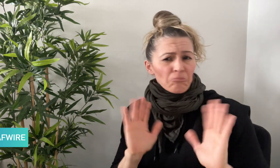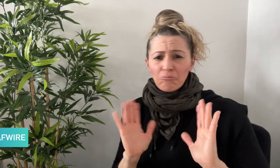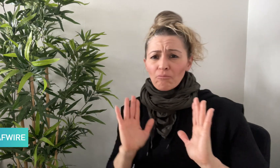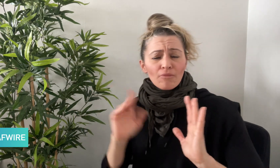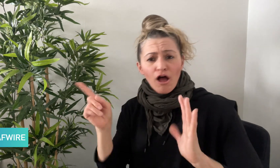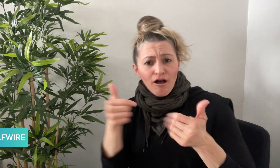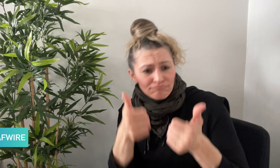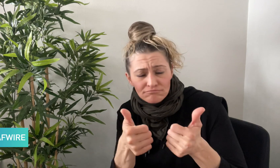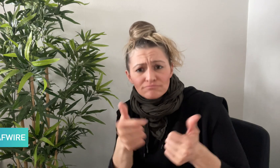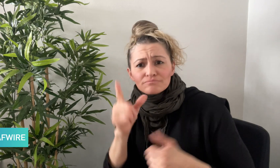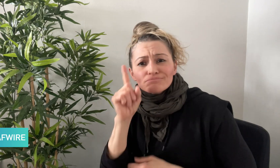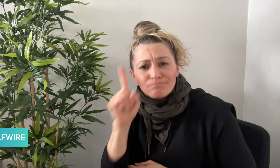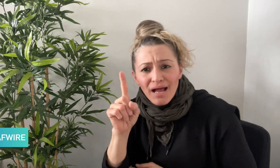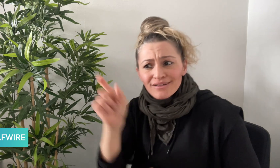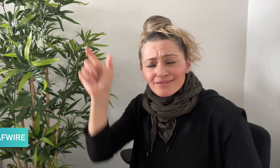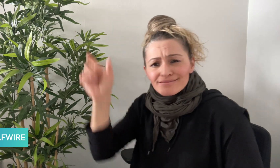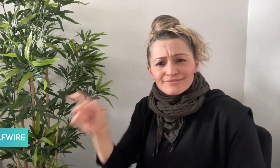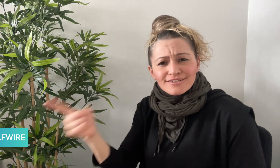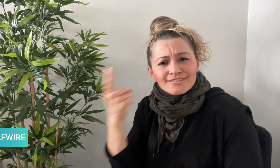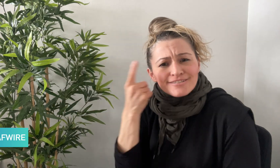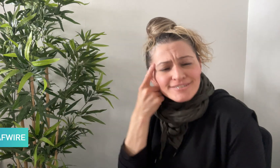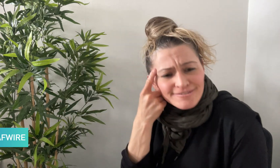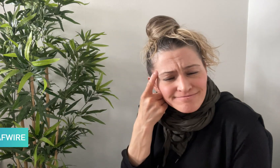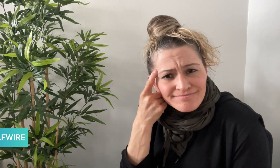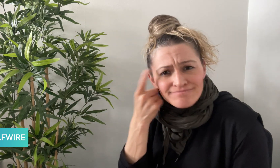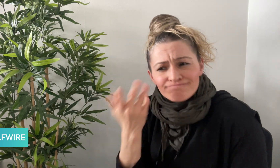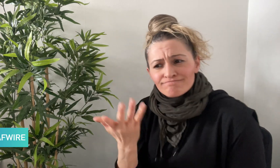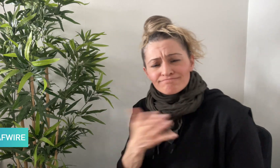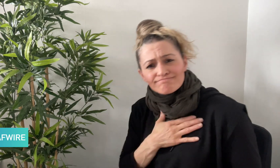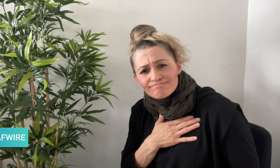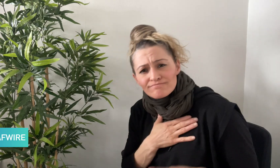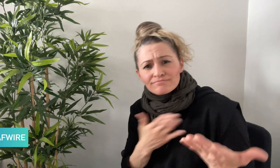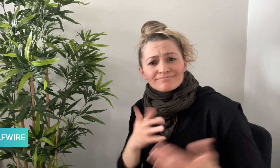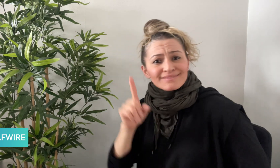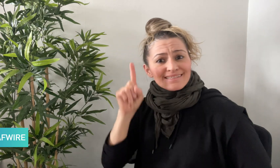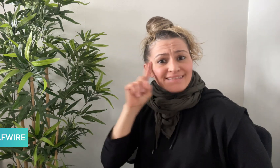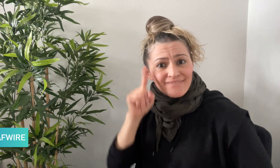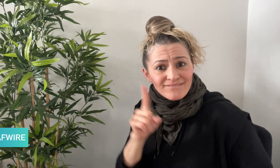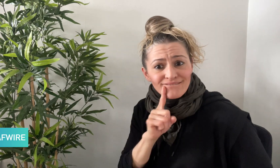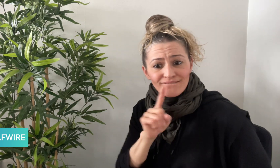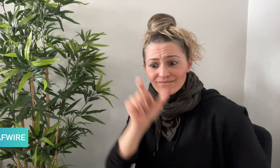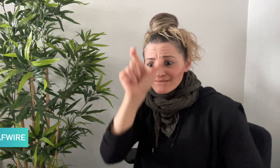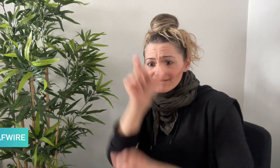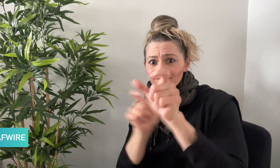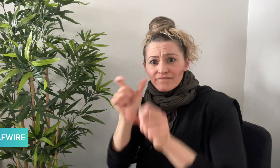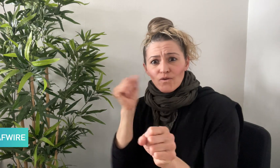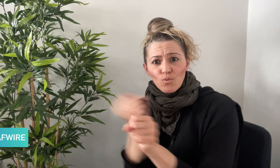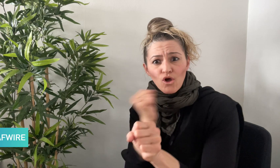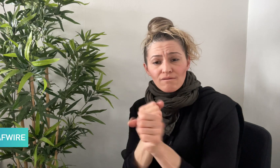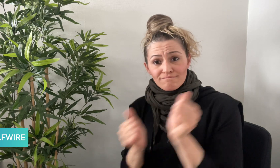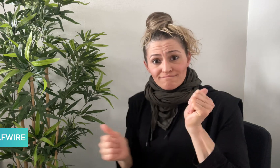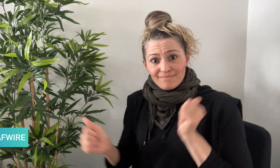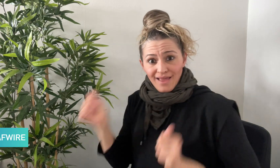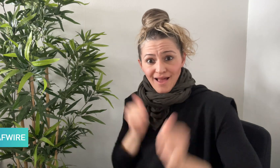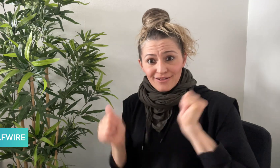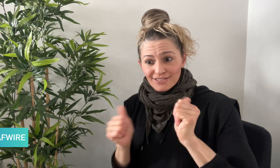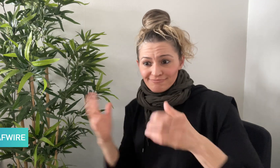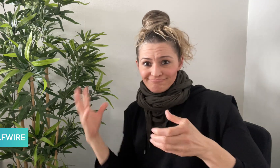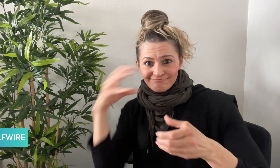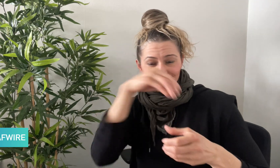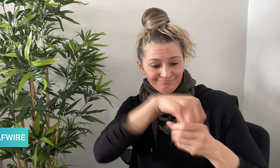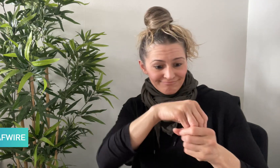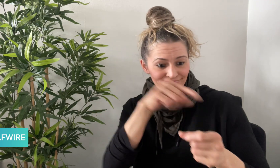he feels Deaf actors playing Deaf roles sadly